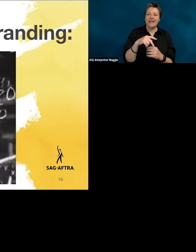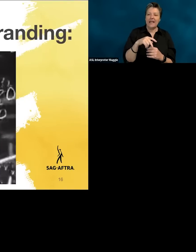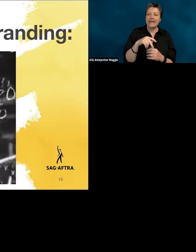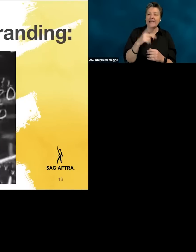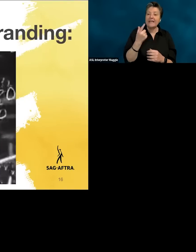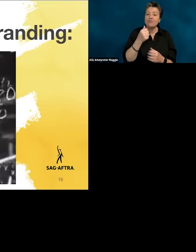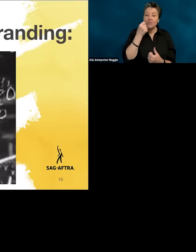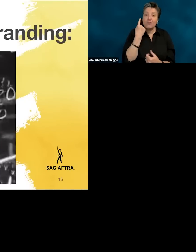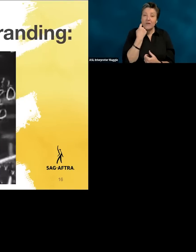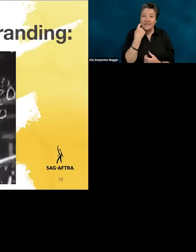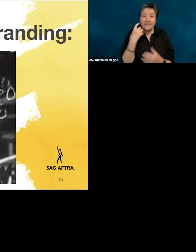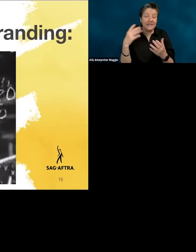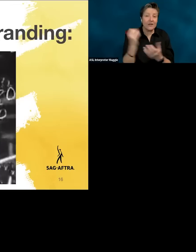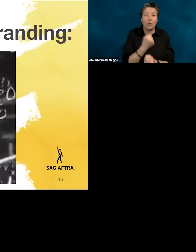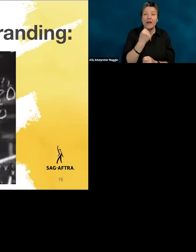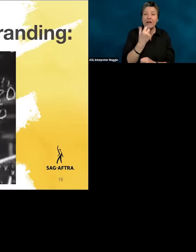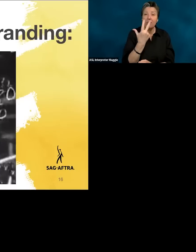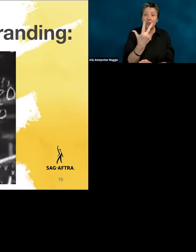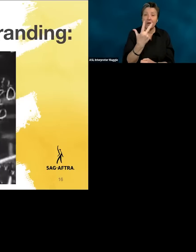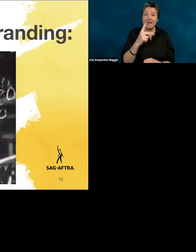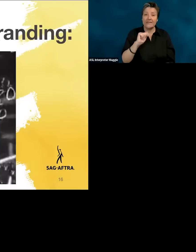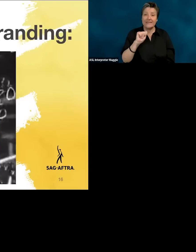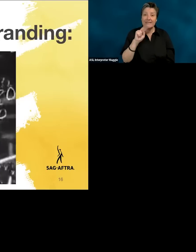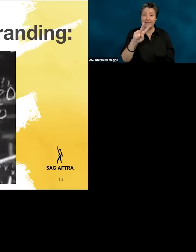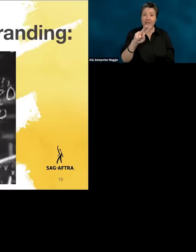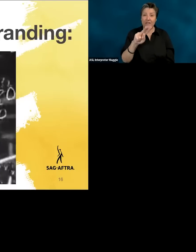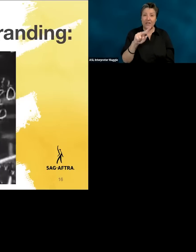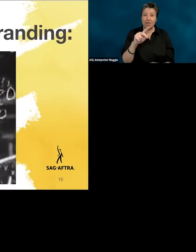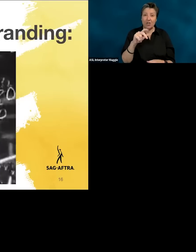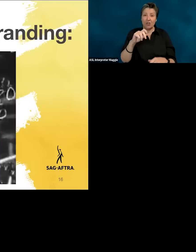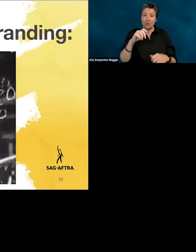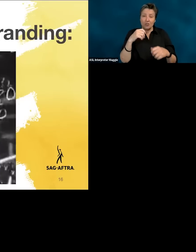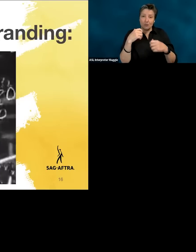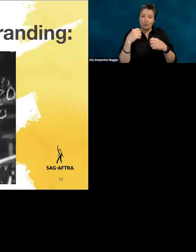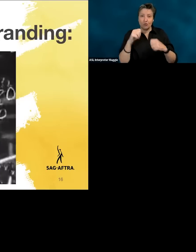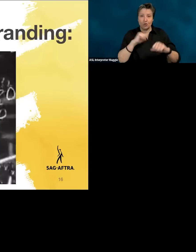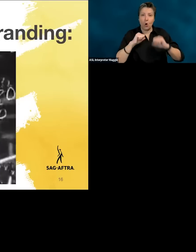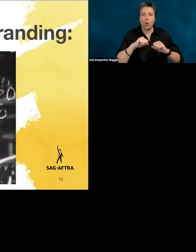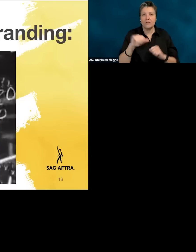in the exact same week. And he's a booking machine and there's a lot of credit that goes